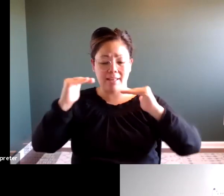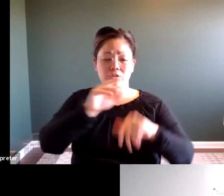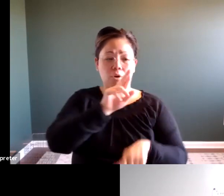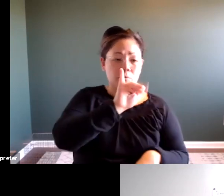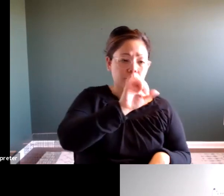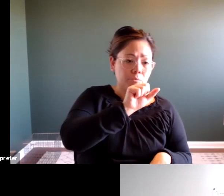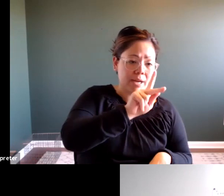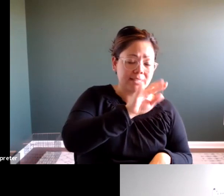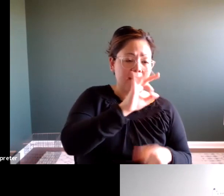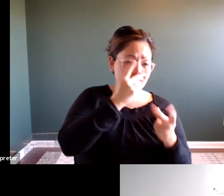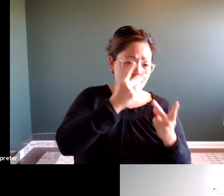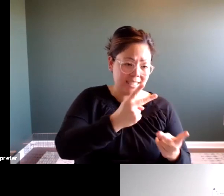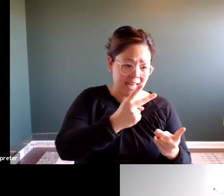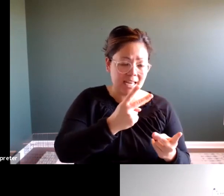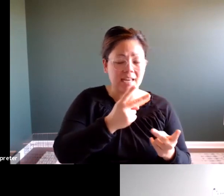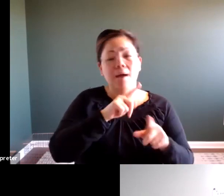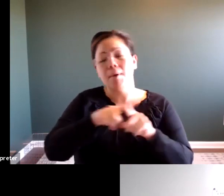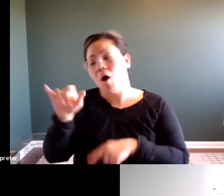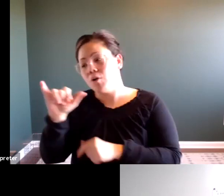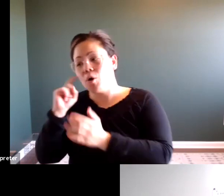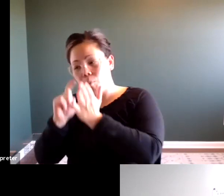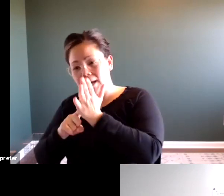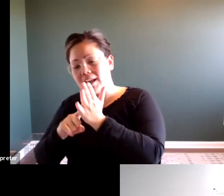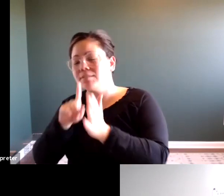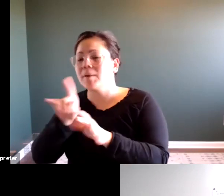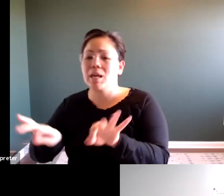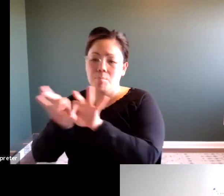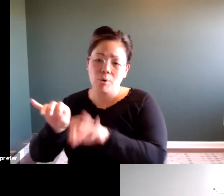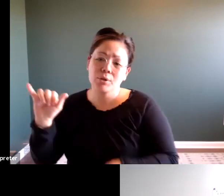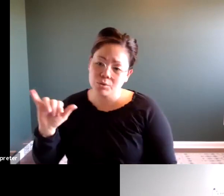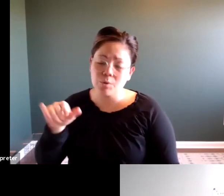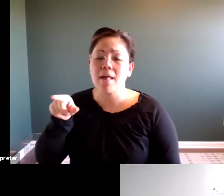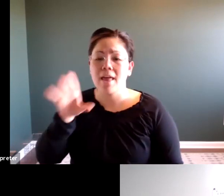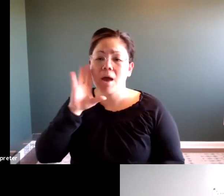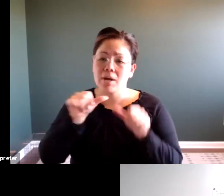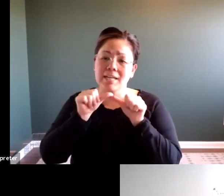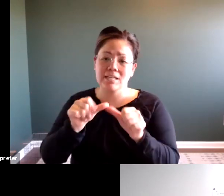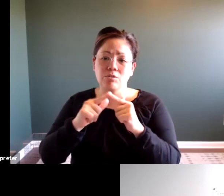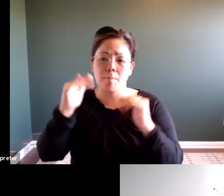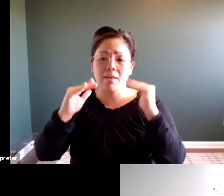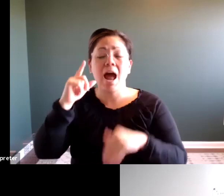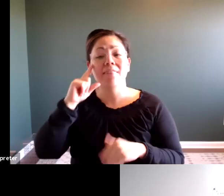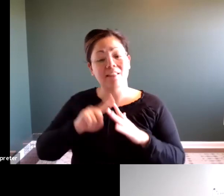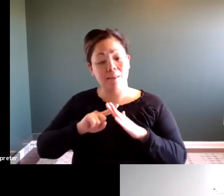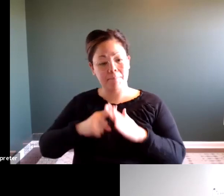of visitation, but also acknowledging the importance of it and they will continue to do so. I think it was hard in the beginning of this virus